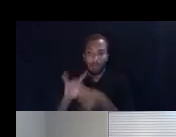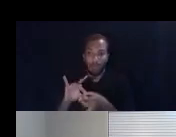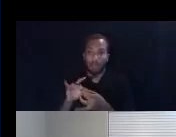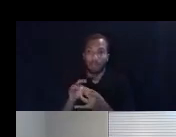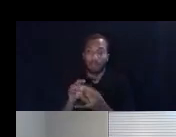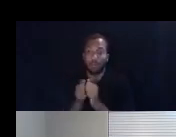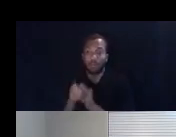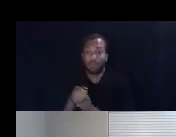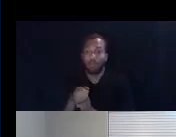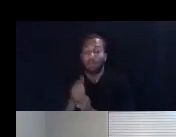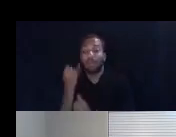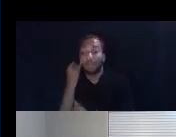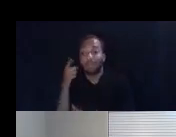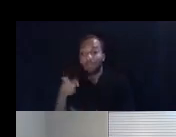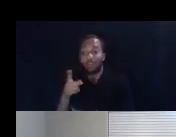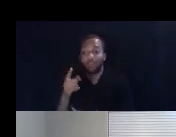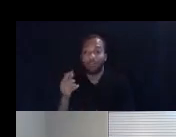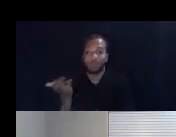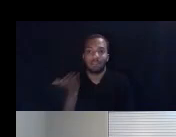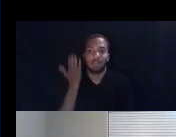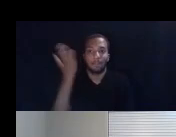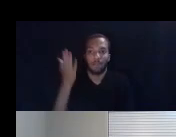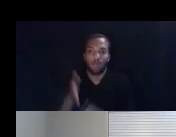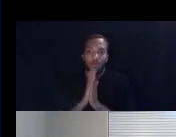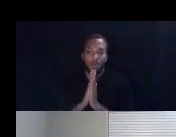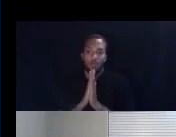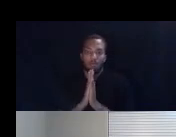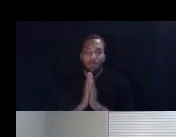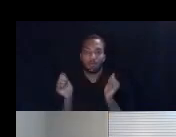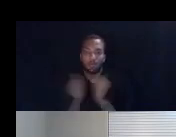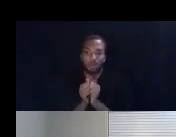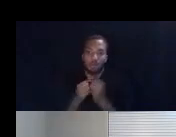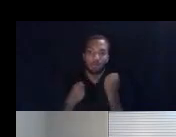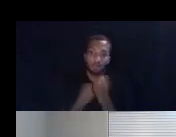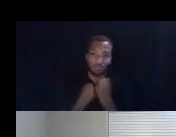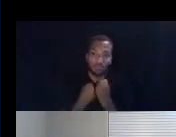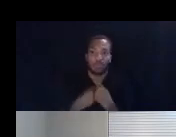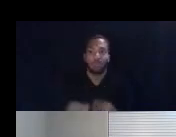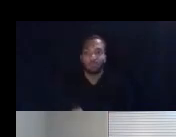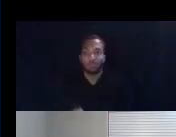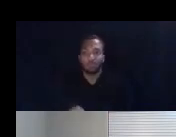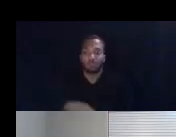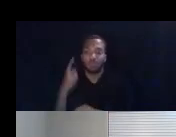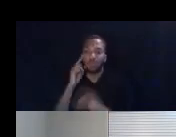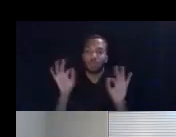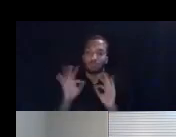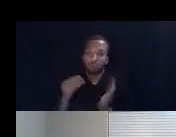for sponsorships, smaller dollars. So we can continue to learn more about organizations across our counties.